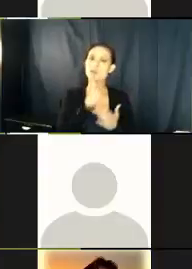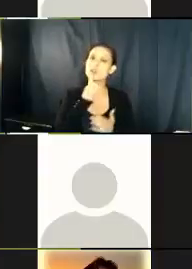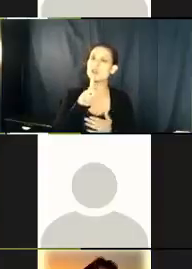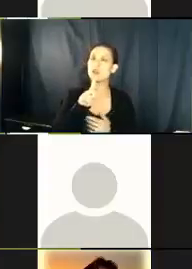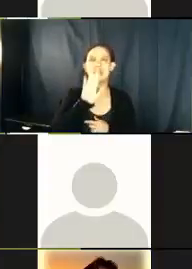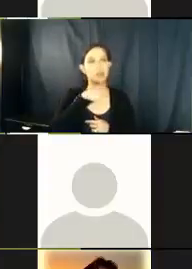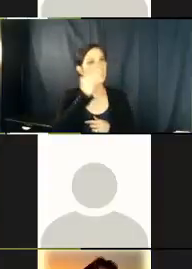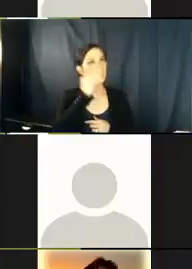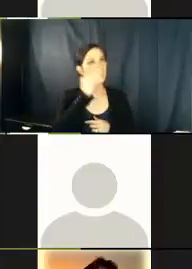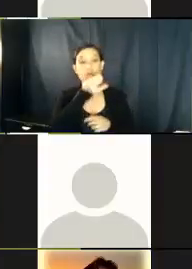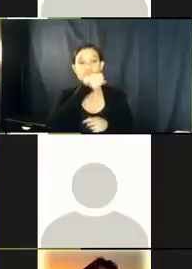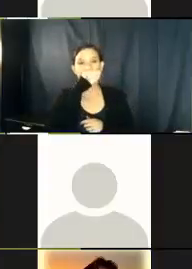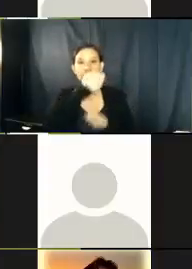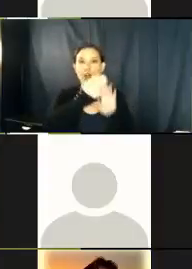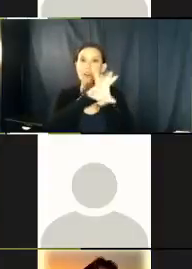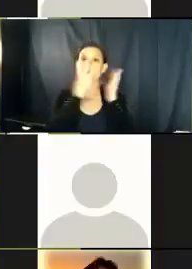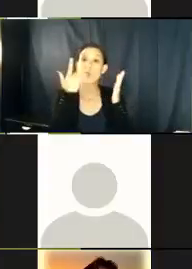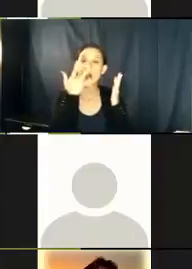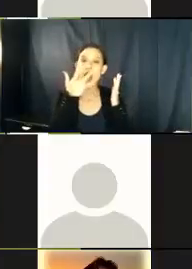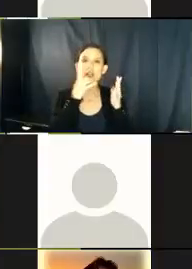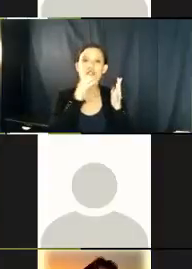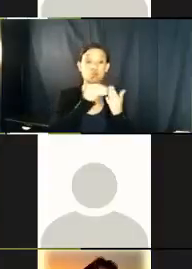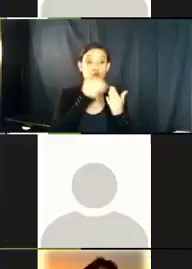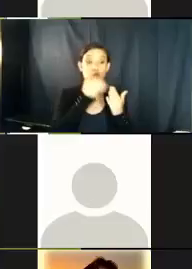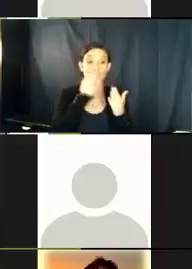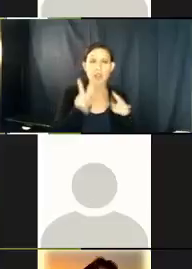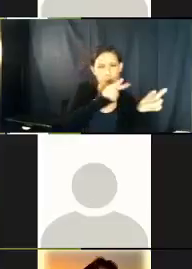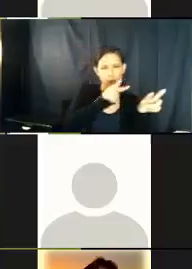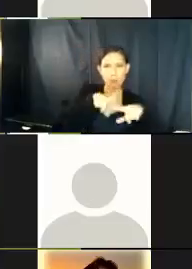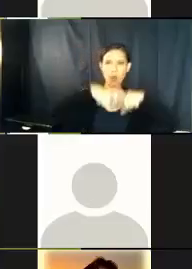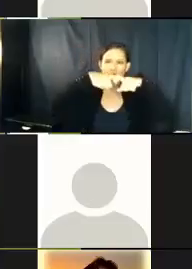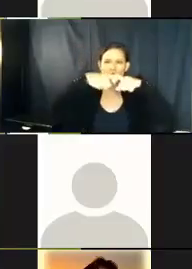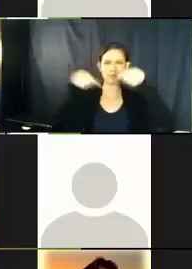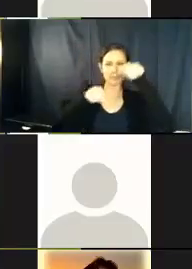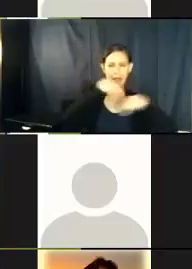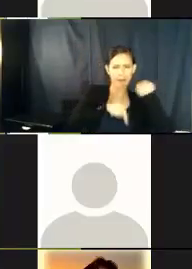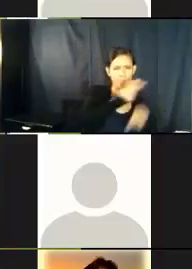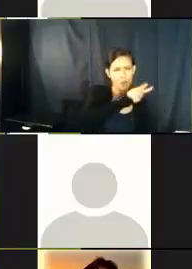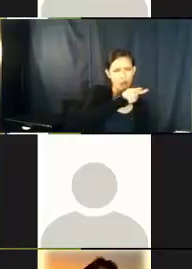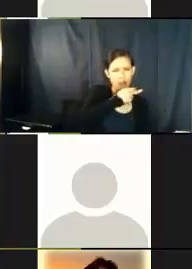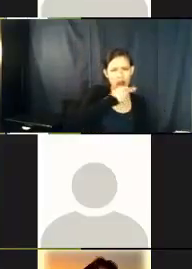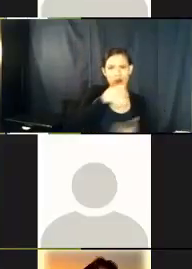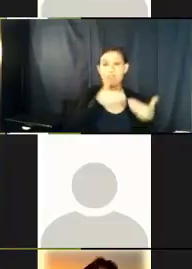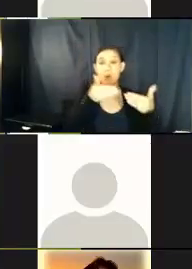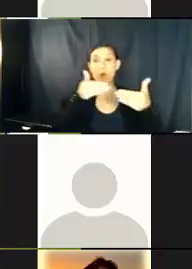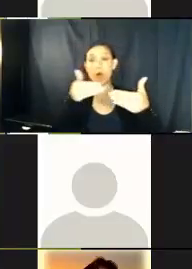can pause it, back up, and move it forward. And even it here in a face-to-face classroom or a blended learning environment, you can